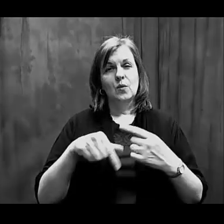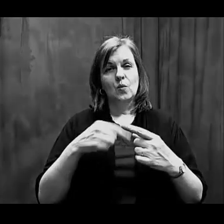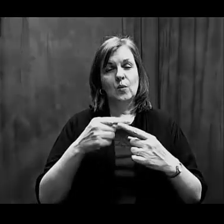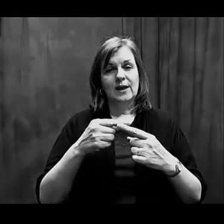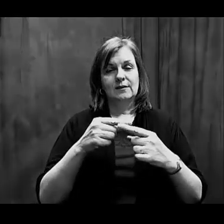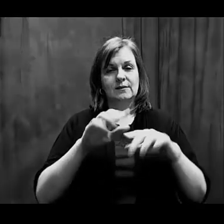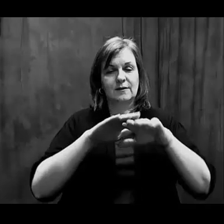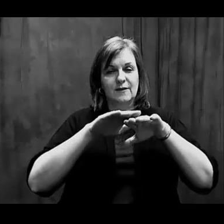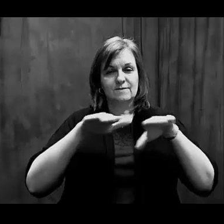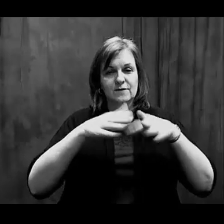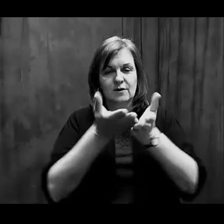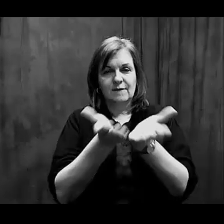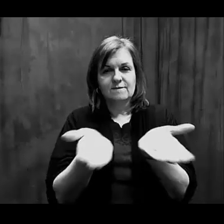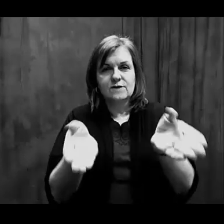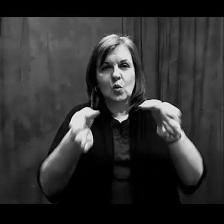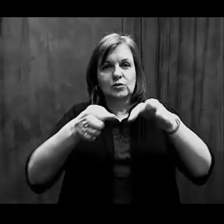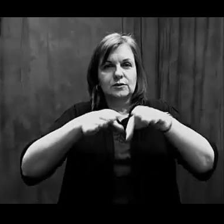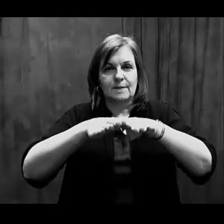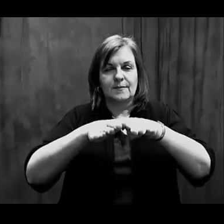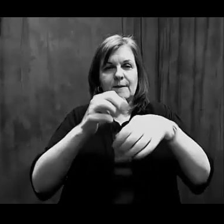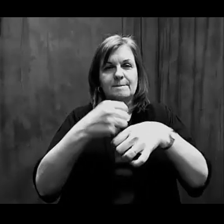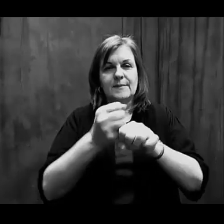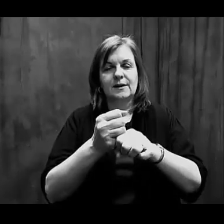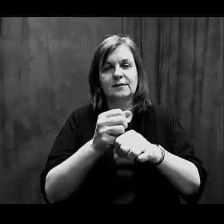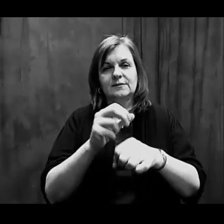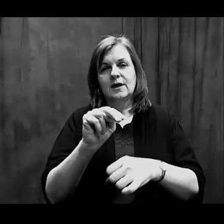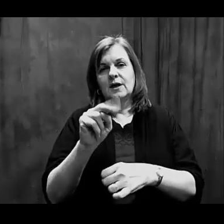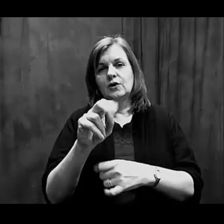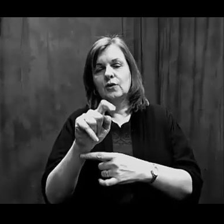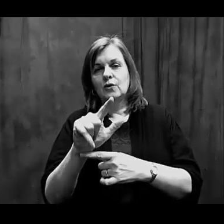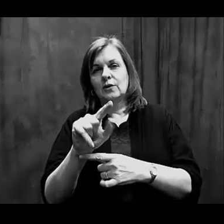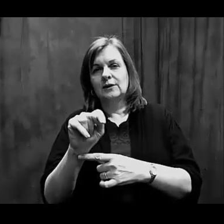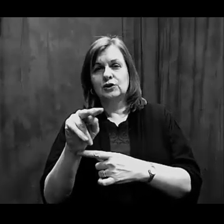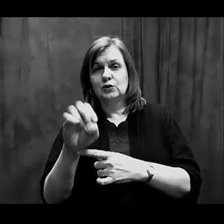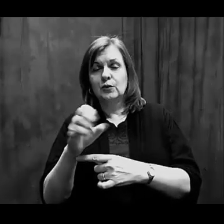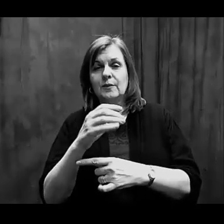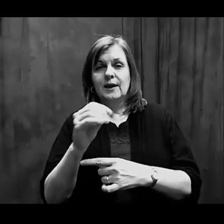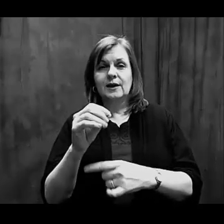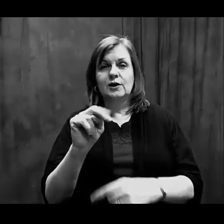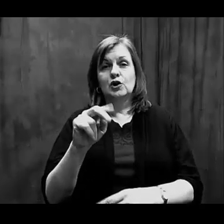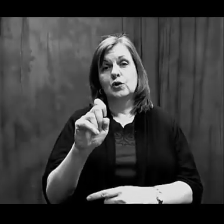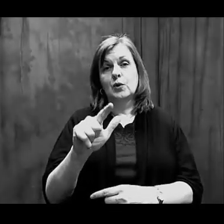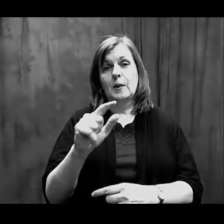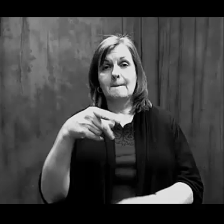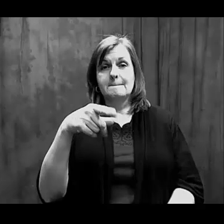forms the neural tube and the neural plate